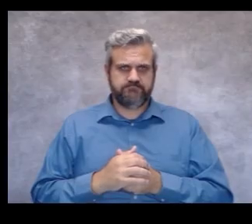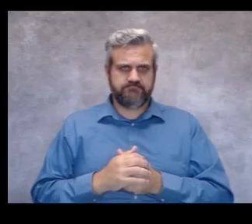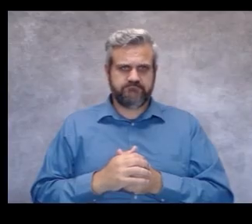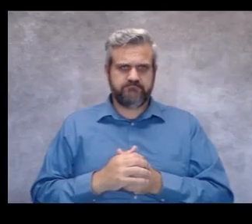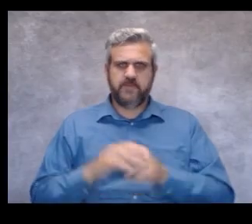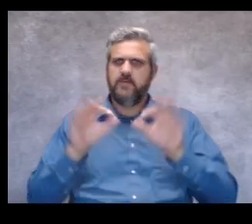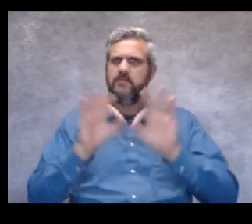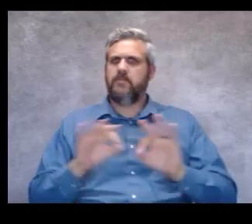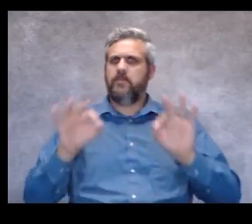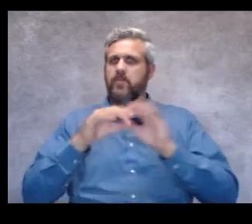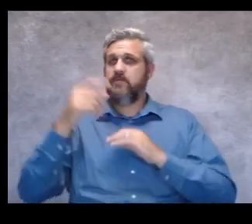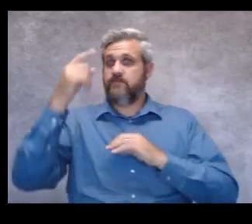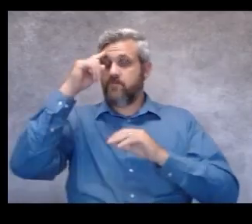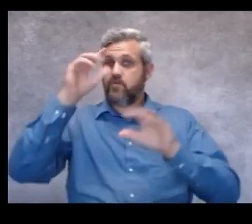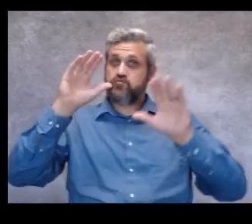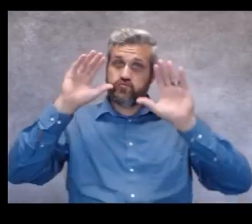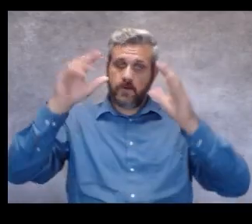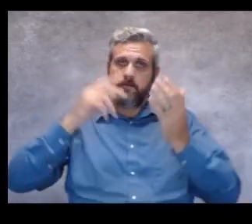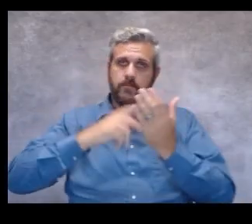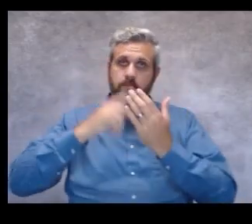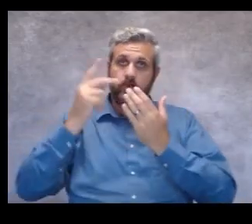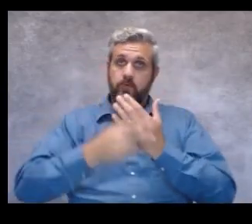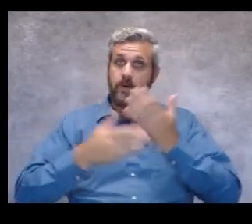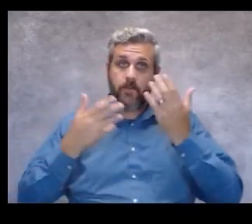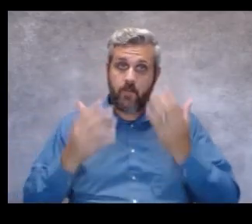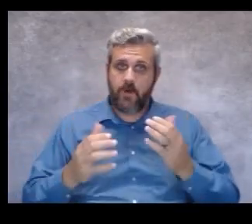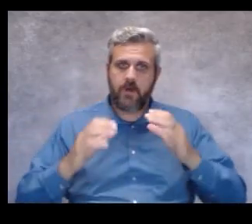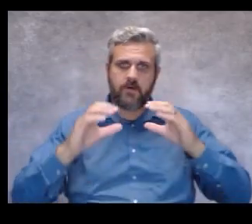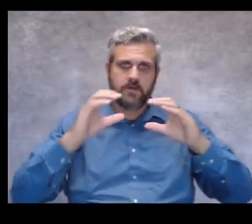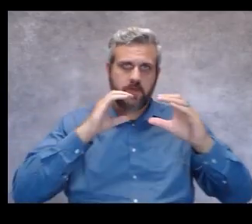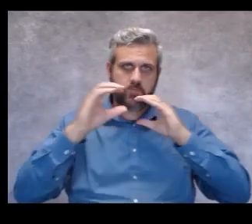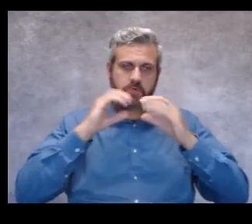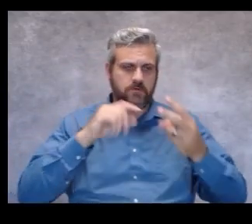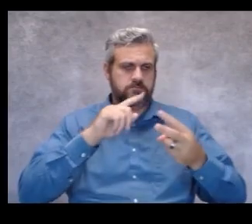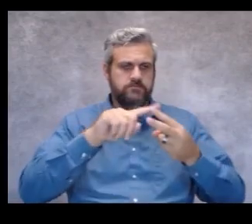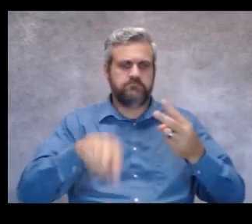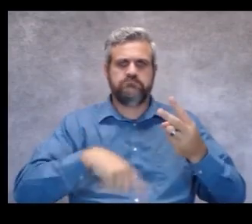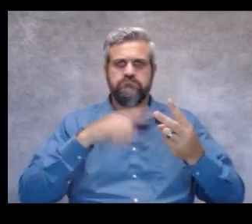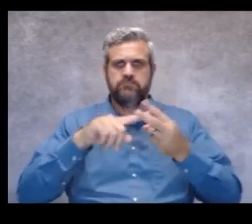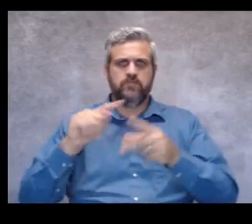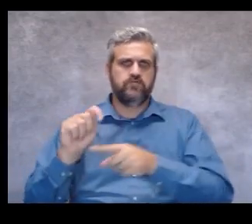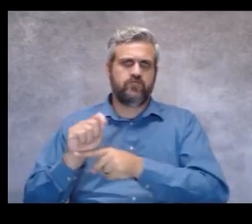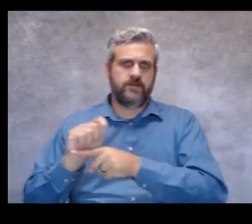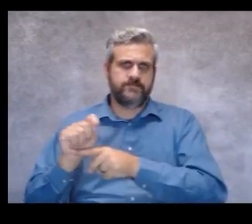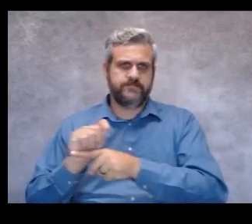One of the keys to a great program is communication and the other is training.